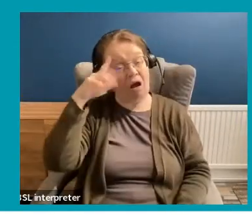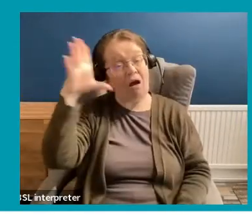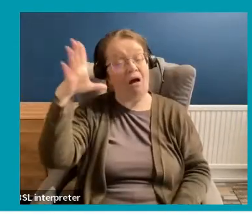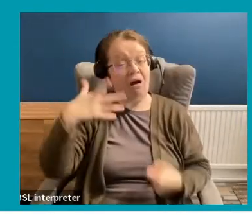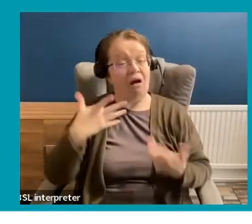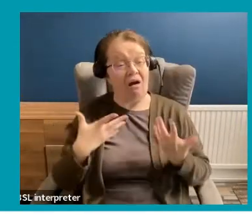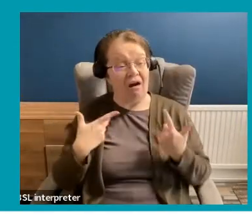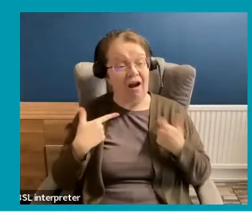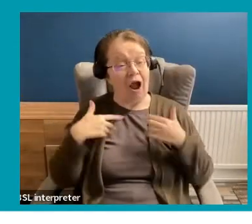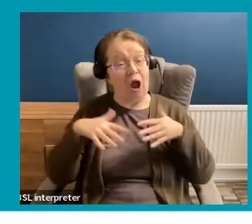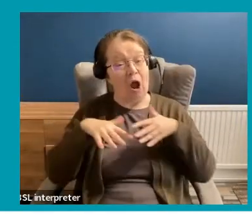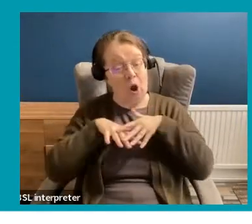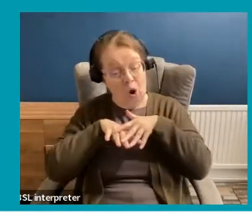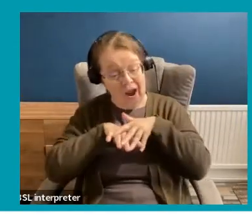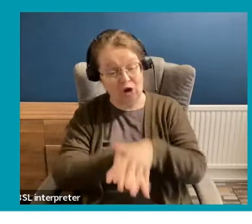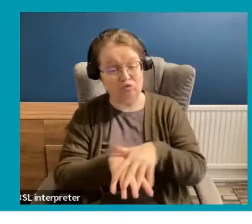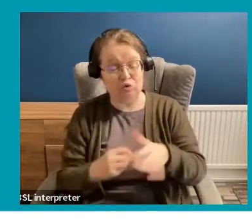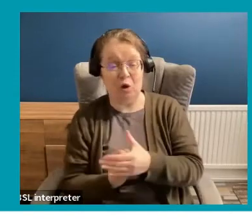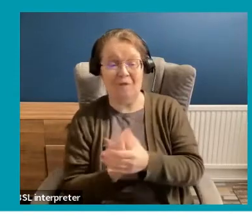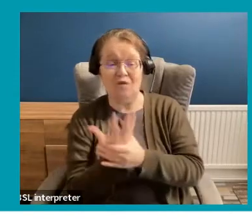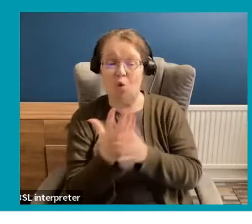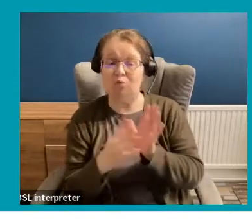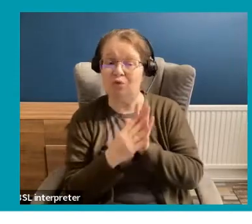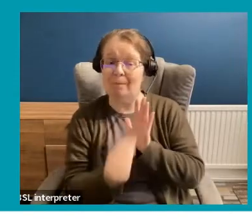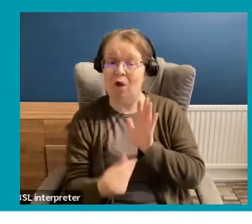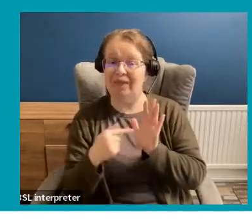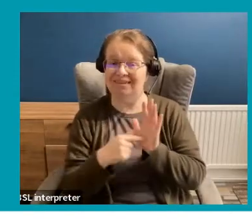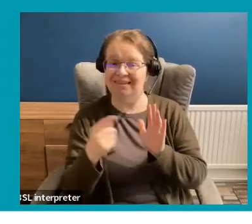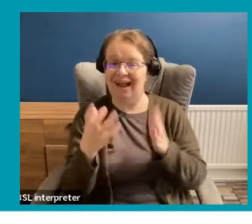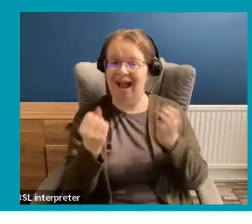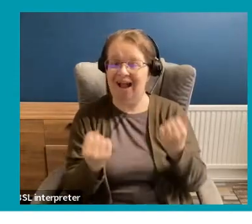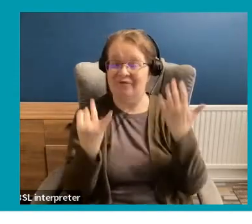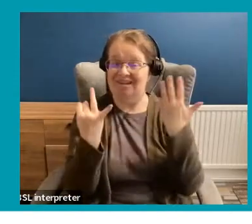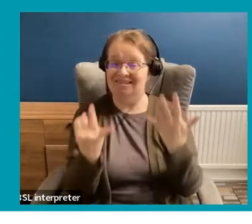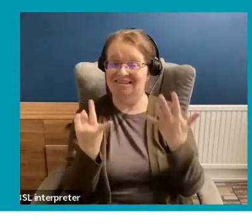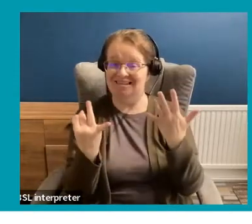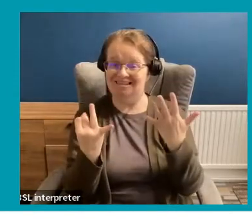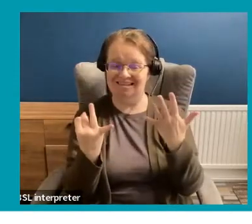inclusive growth model which as you say has got seven components to it.